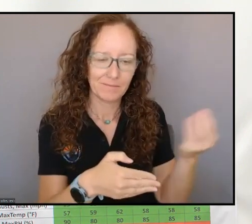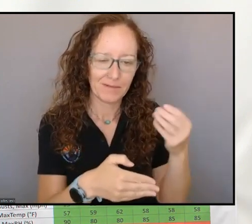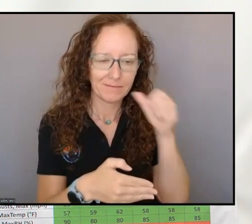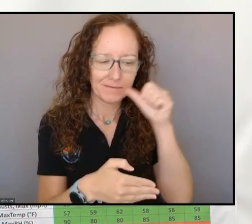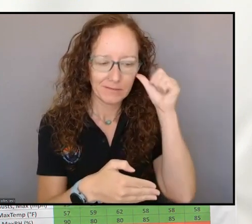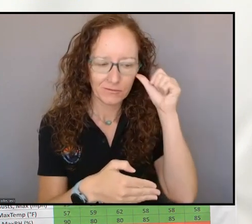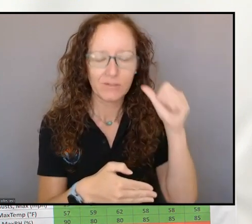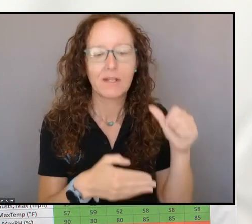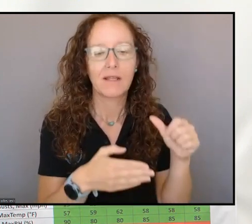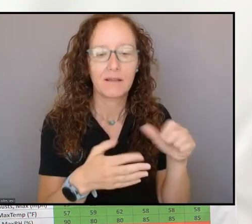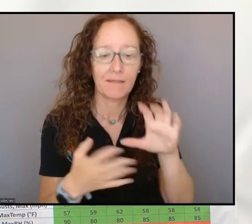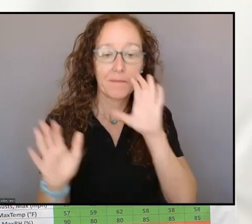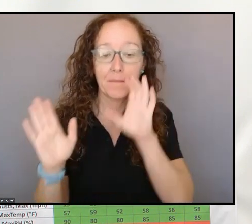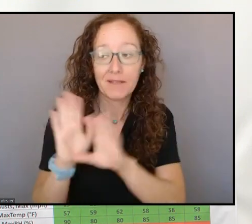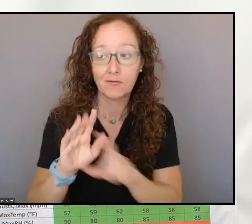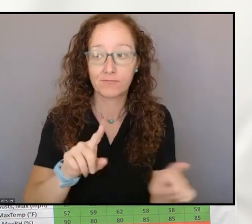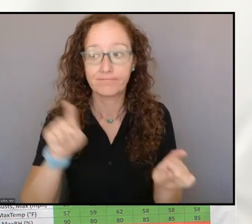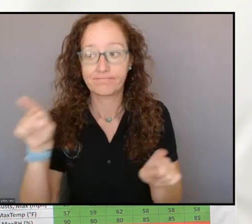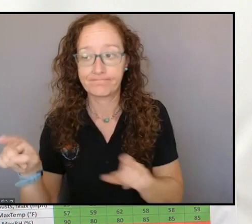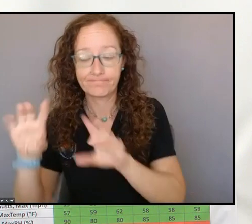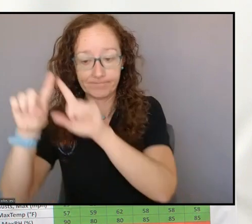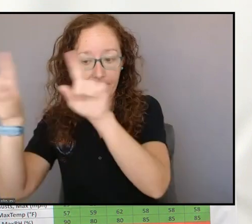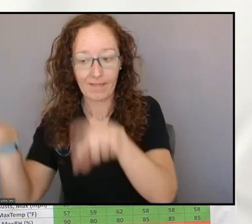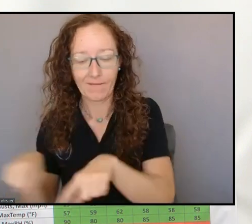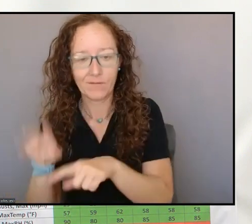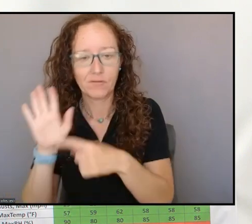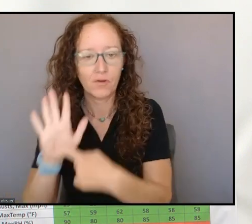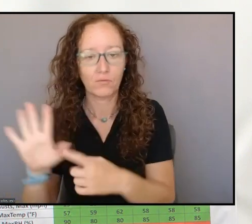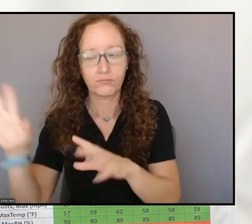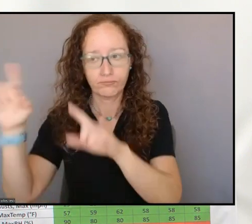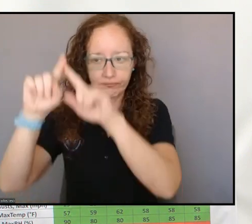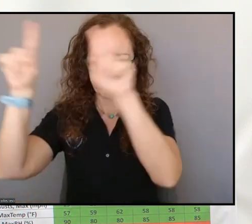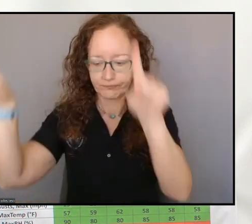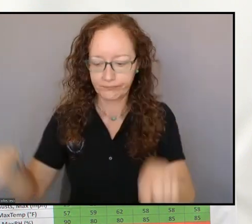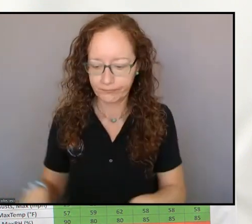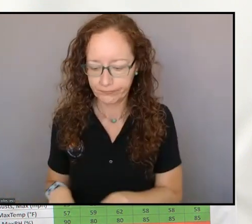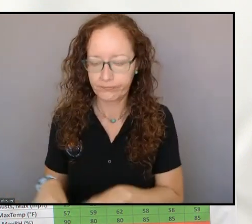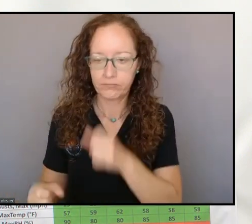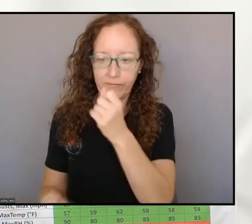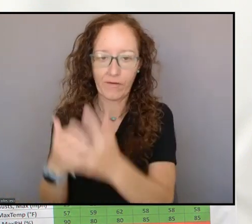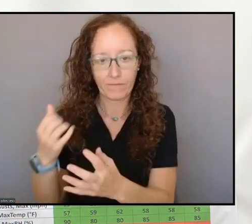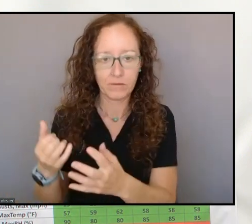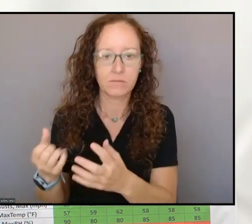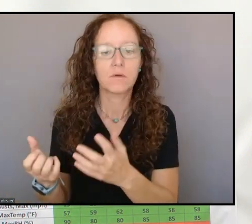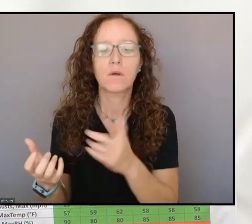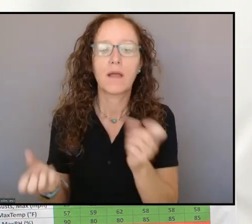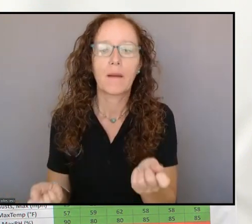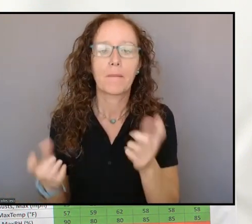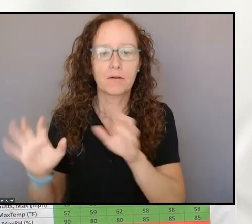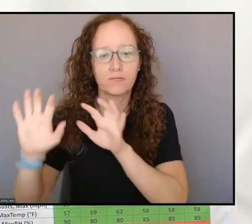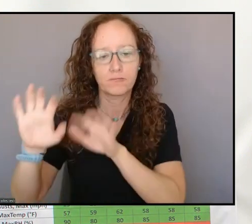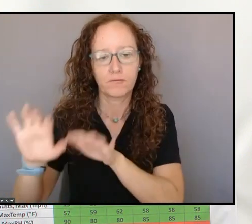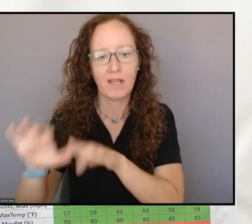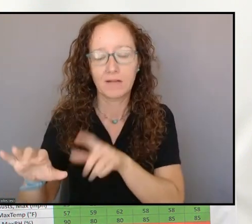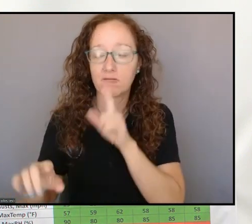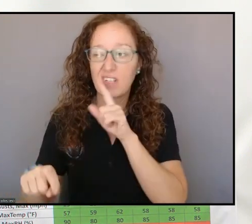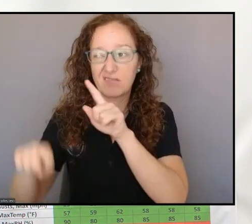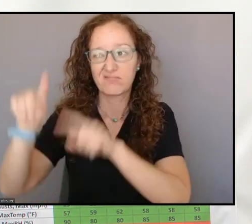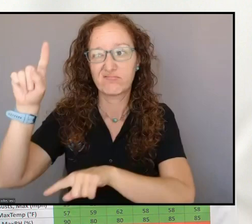the fire area. It's fairly variable actually. No big huge patterns that I can show but generally speaking, we had